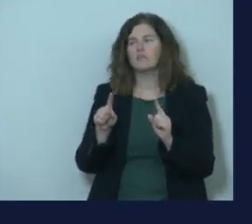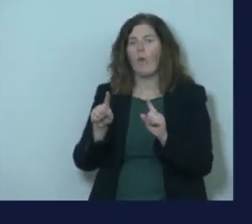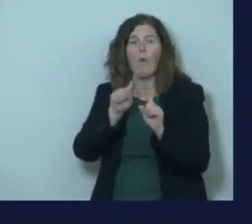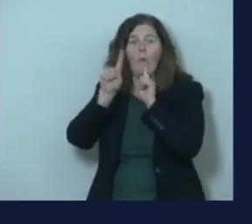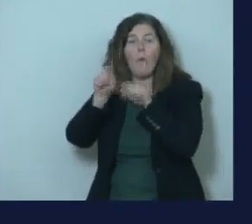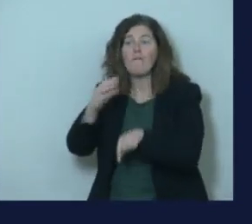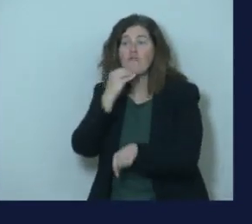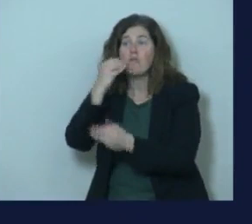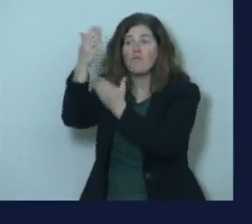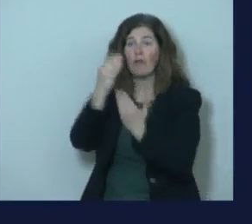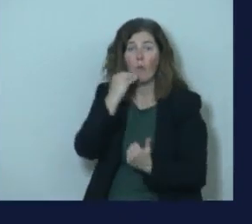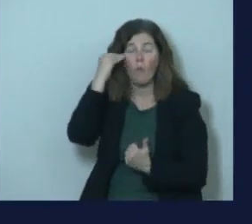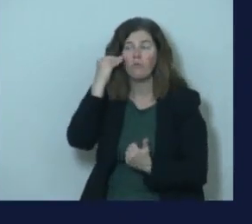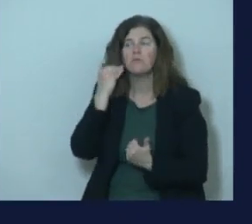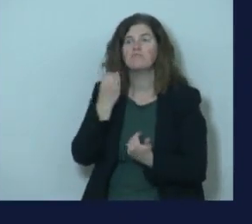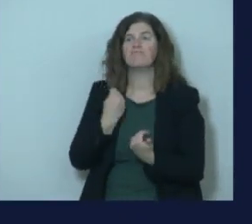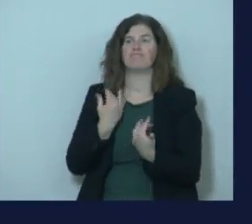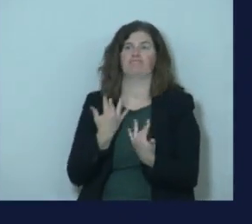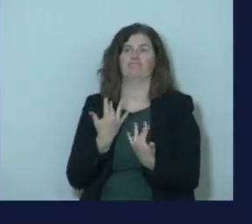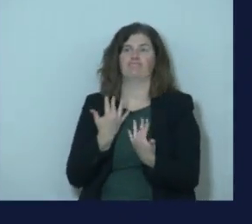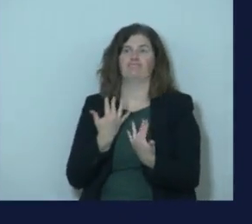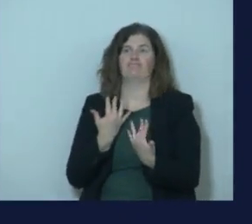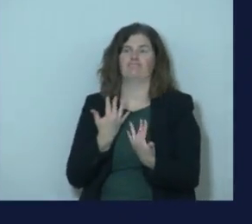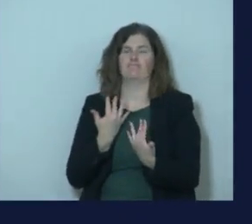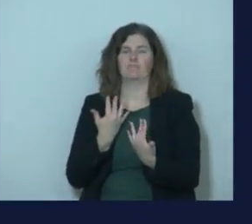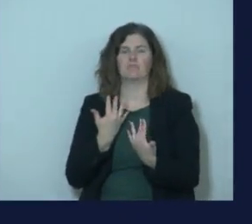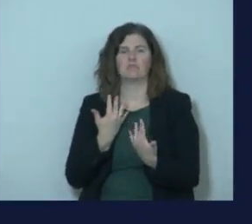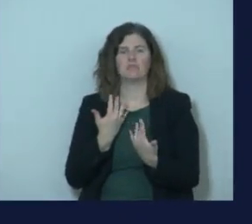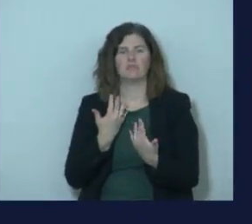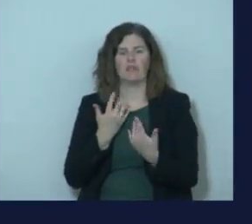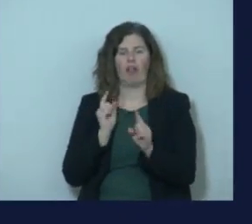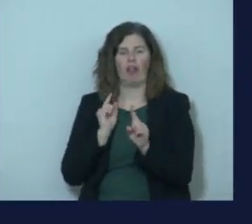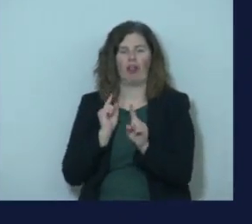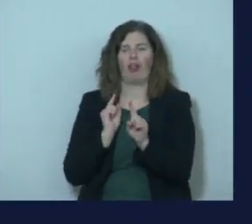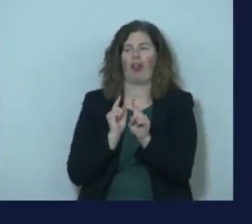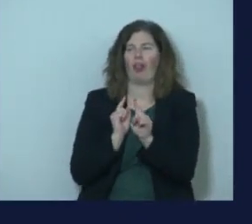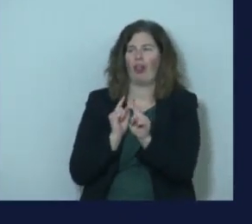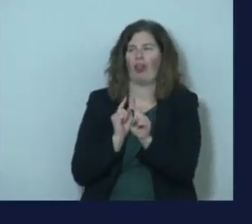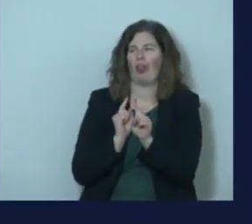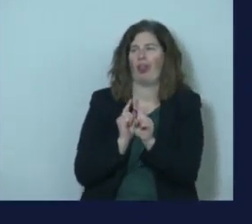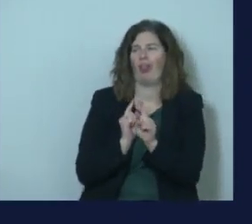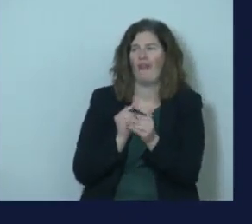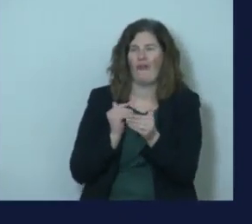THEY ARE NOT 60 APART. SIX FEET APART.